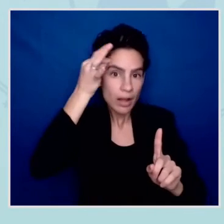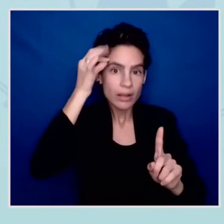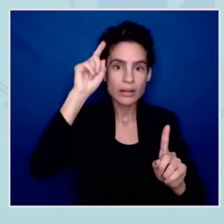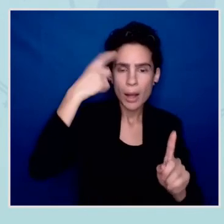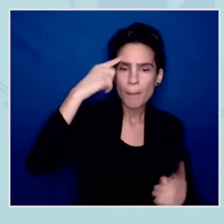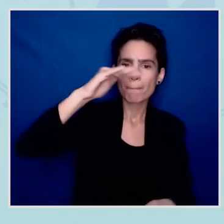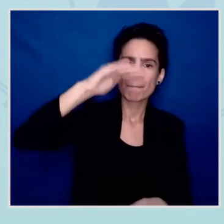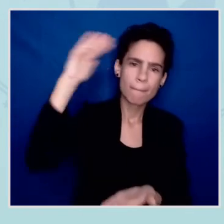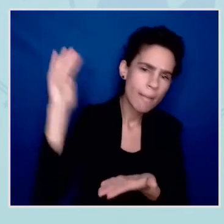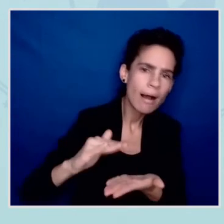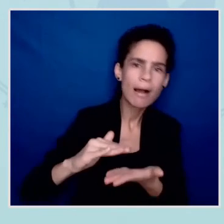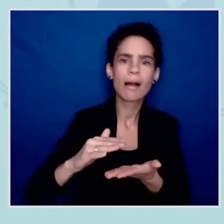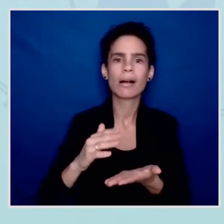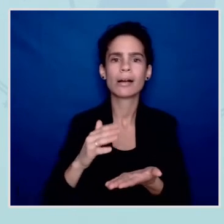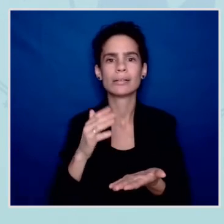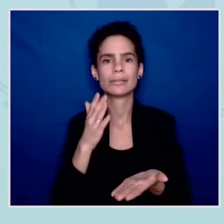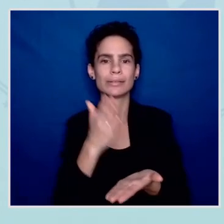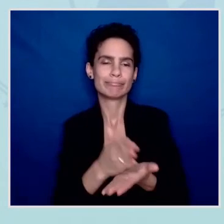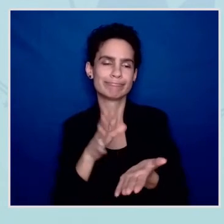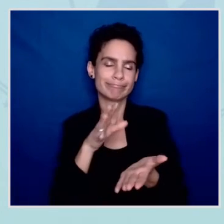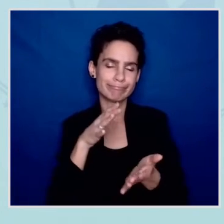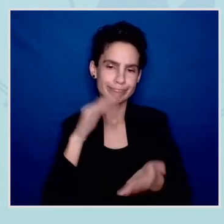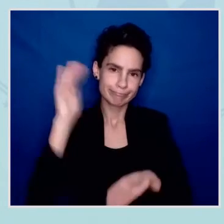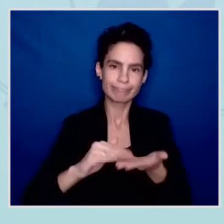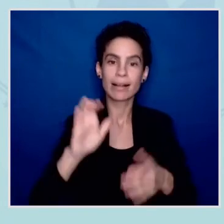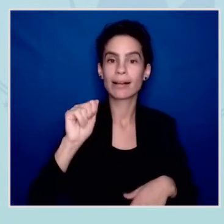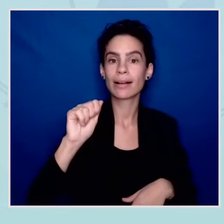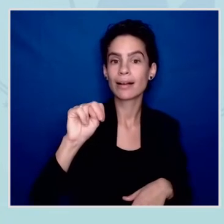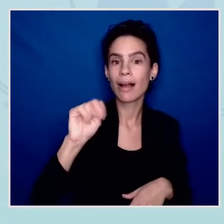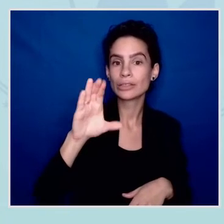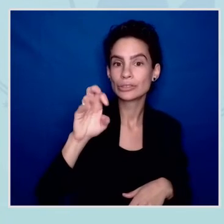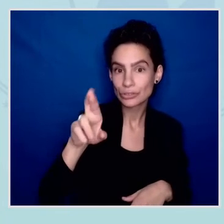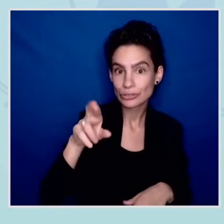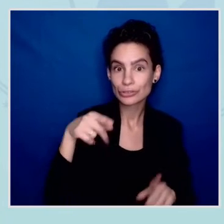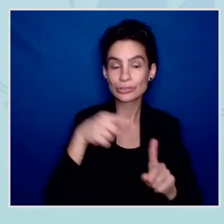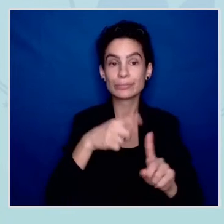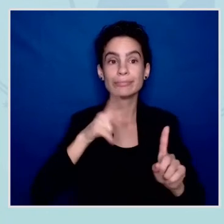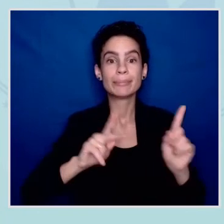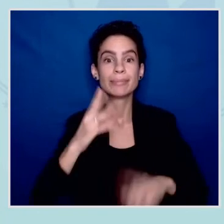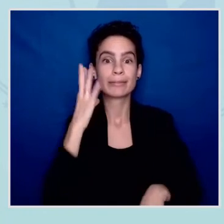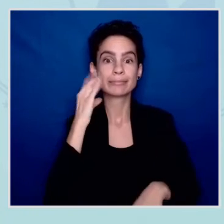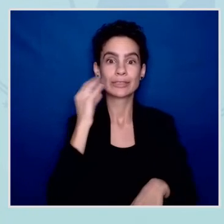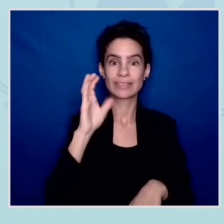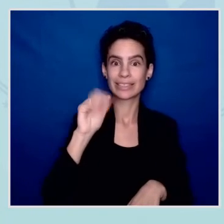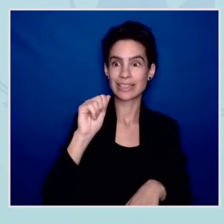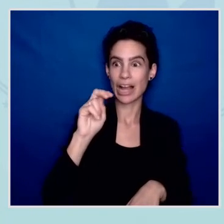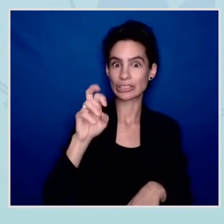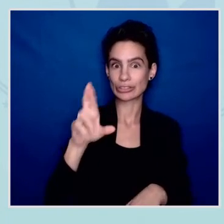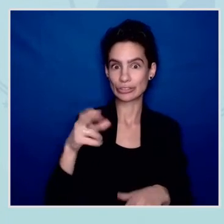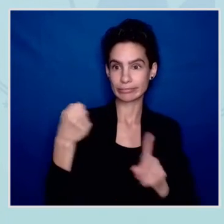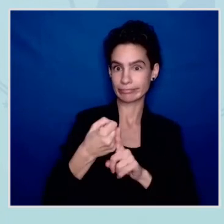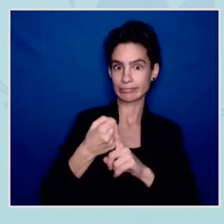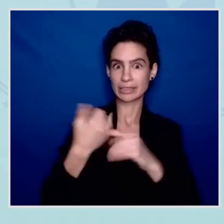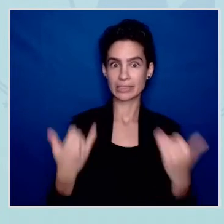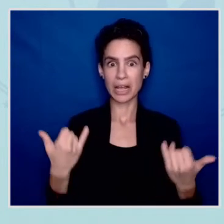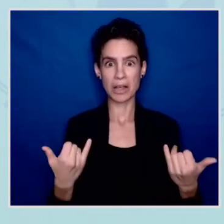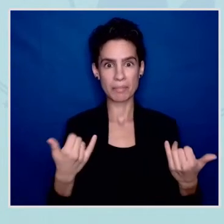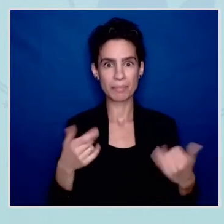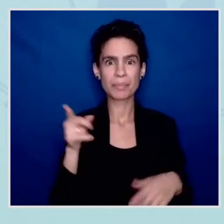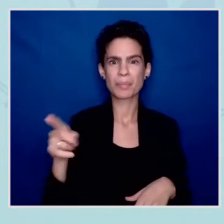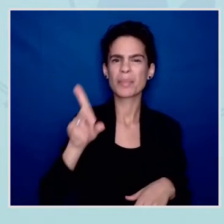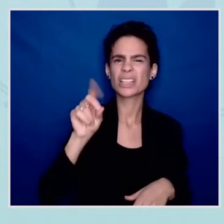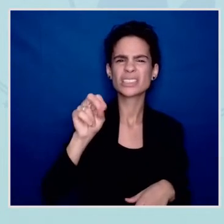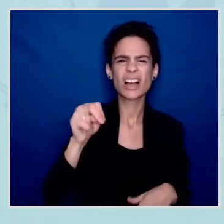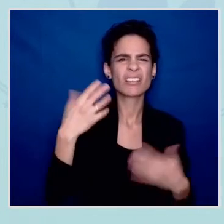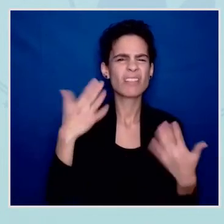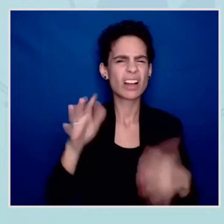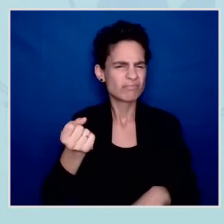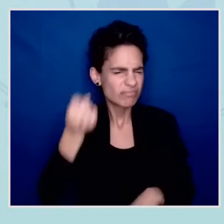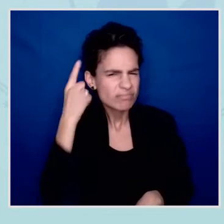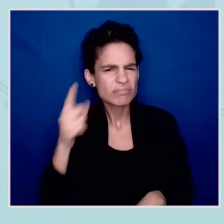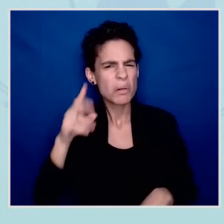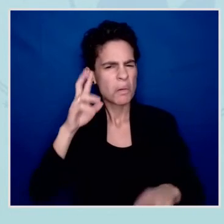THE NATIONAL CANCER, CANCER